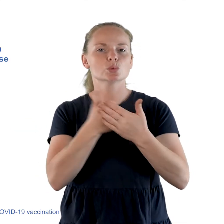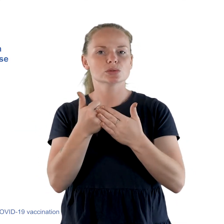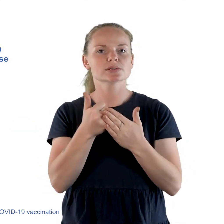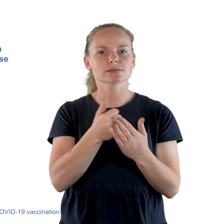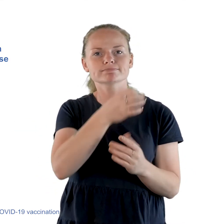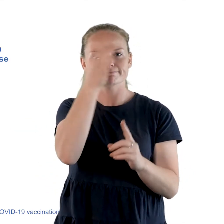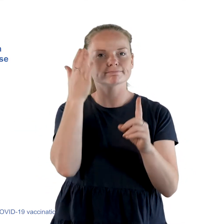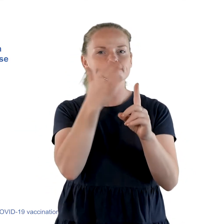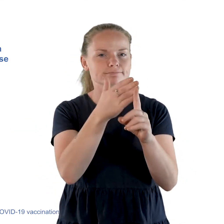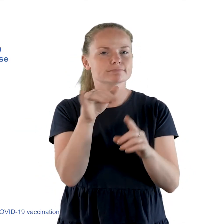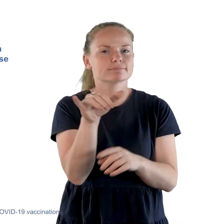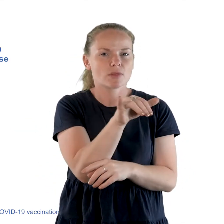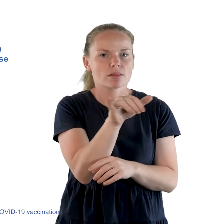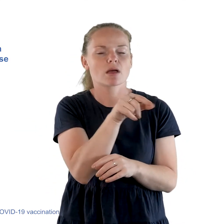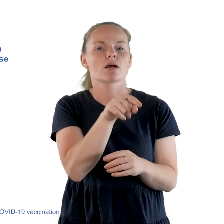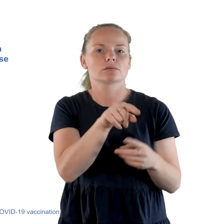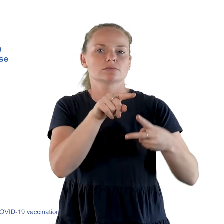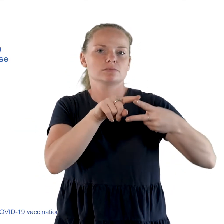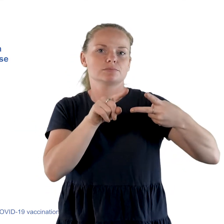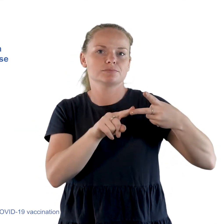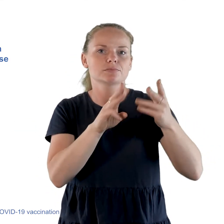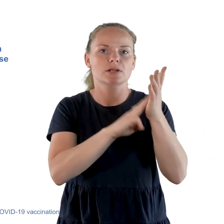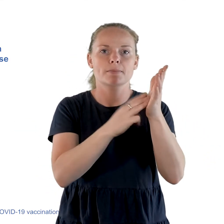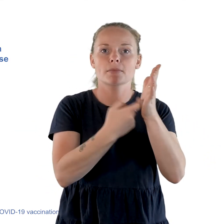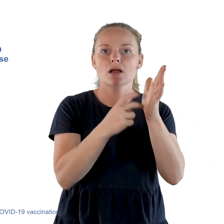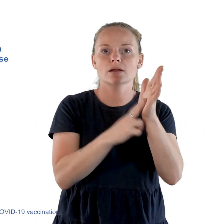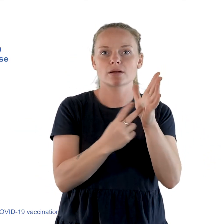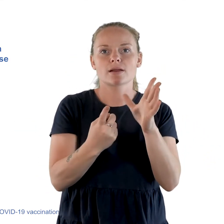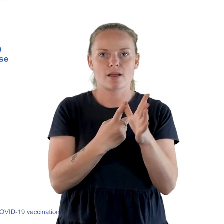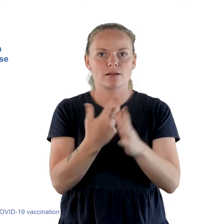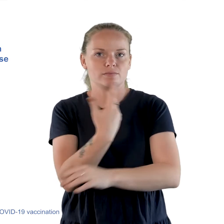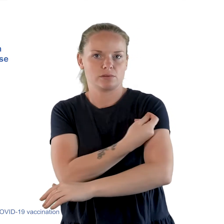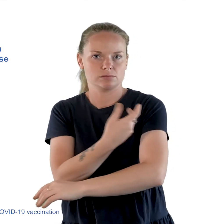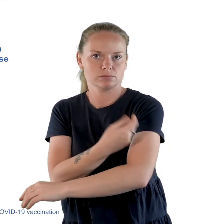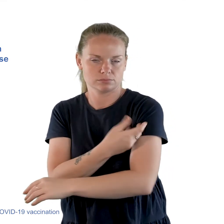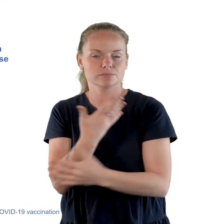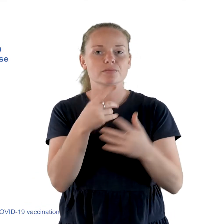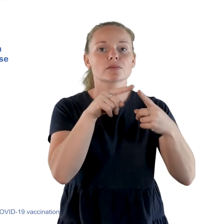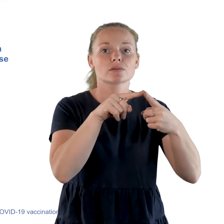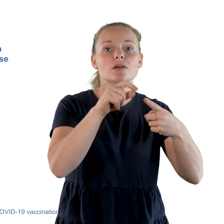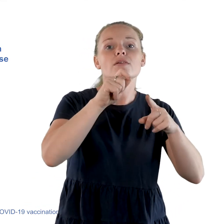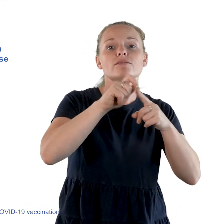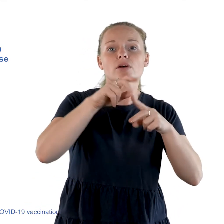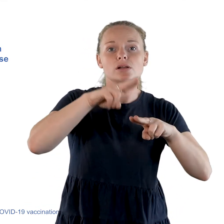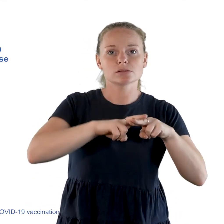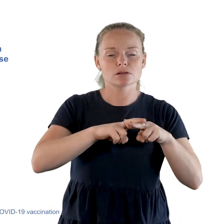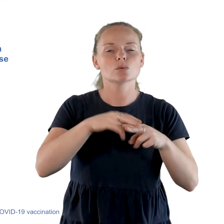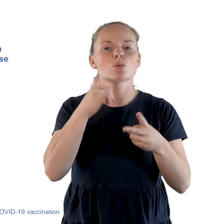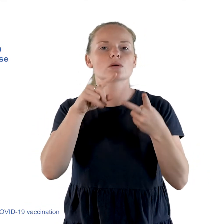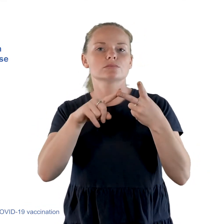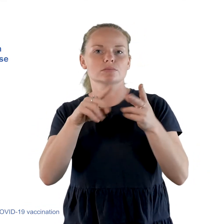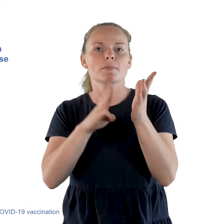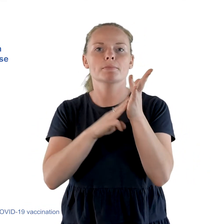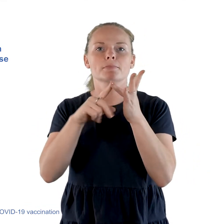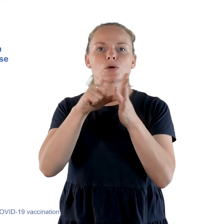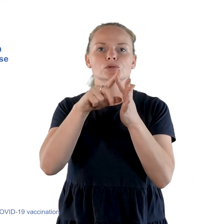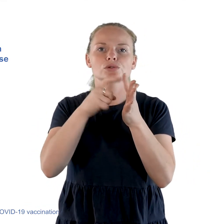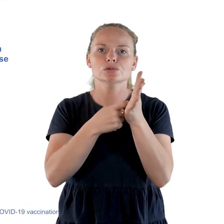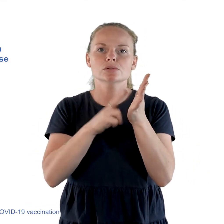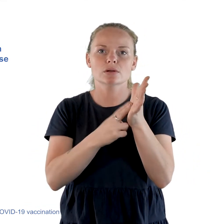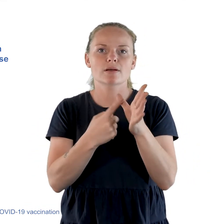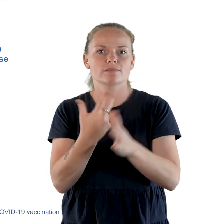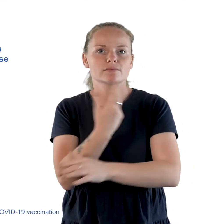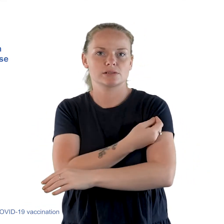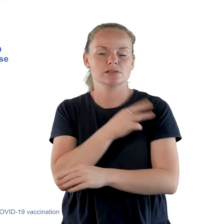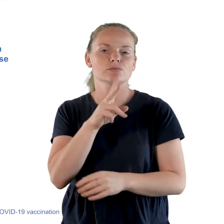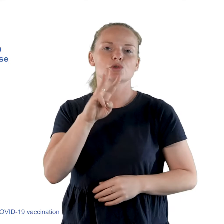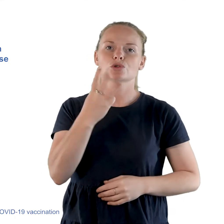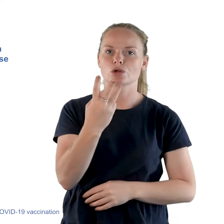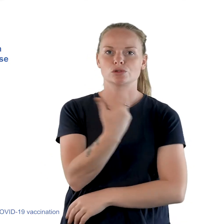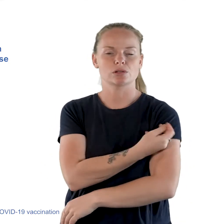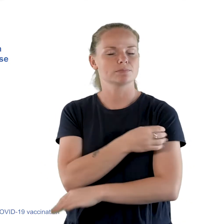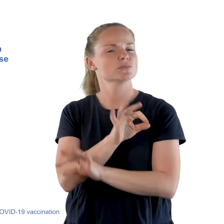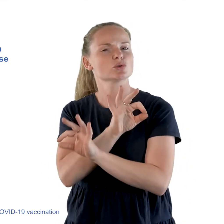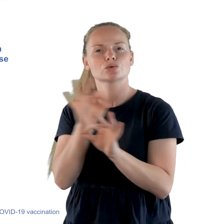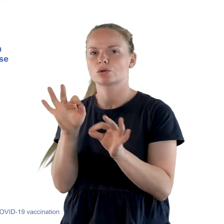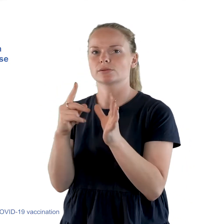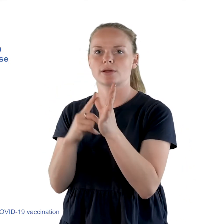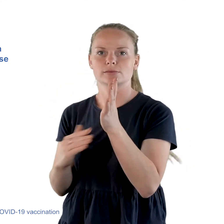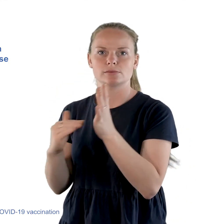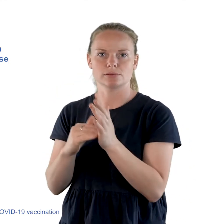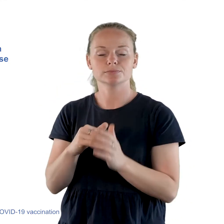An mRNA vaccine (Comirnaty (Pfizer) or Spikevax (Moderna)) is preferred to AstraZeneca for this third dose.